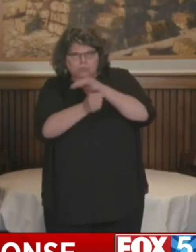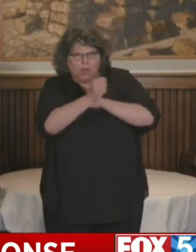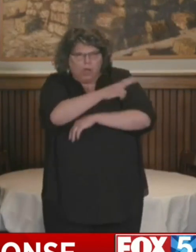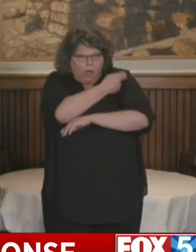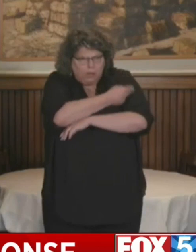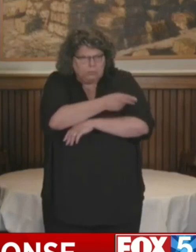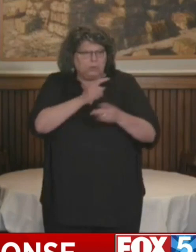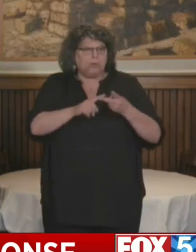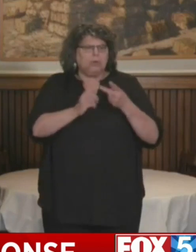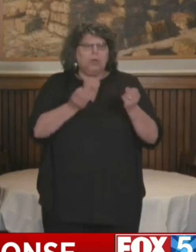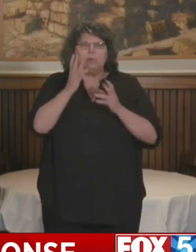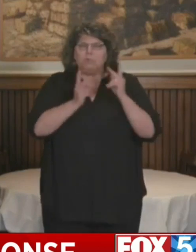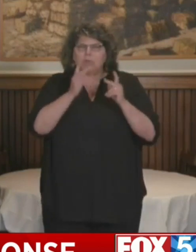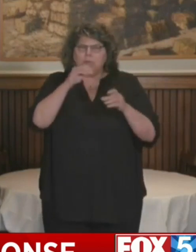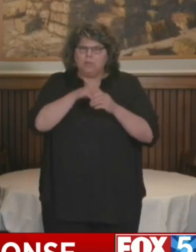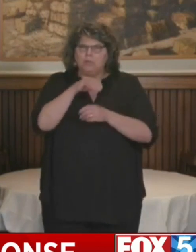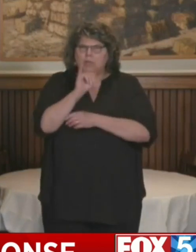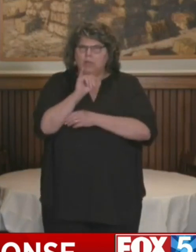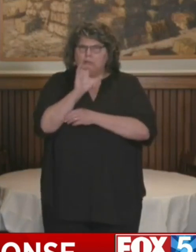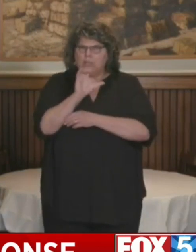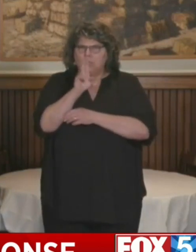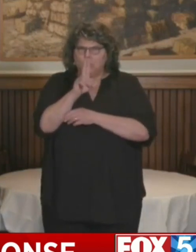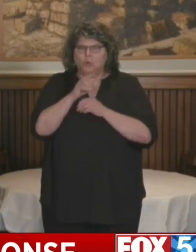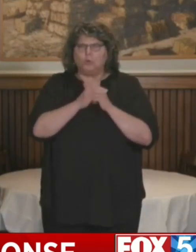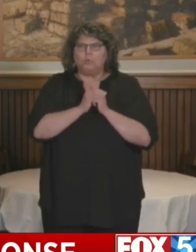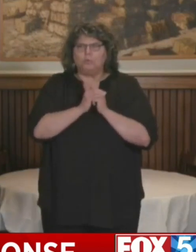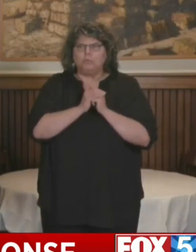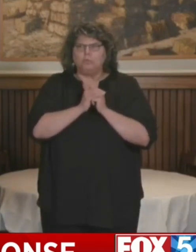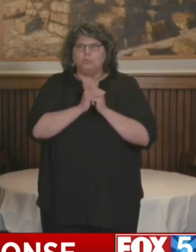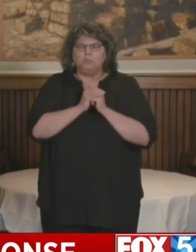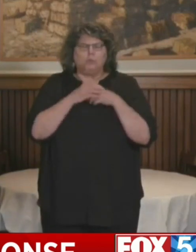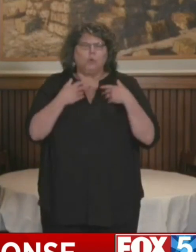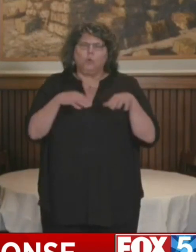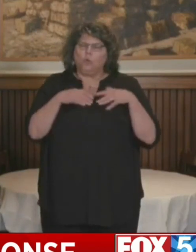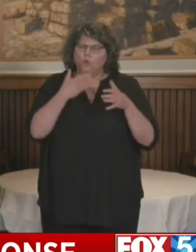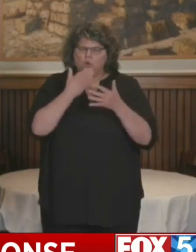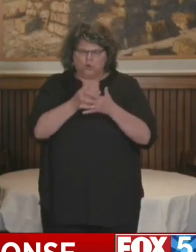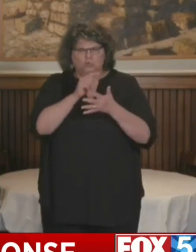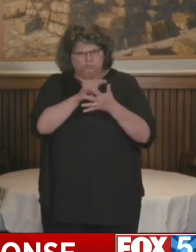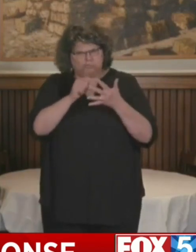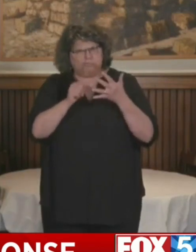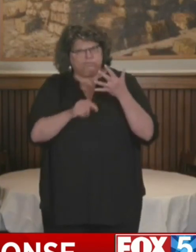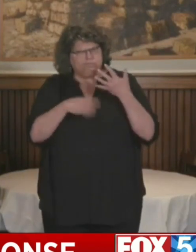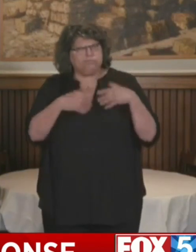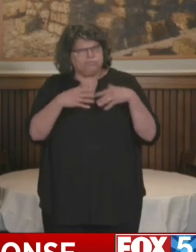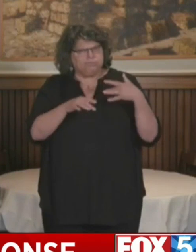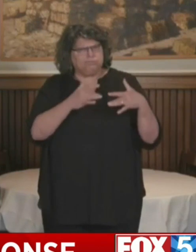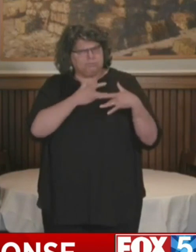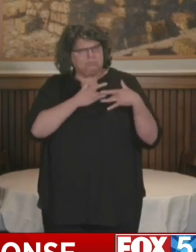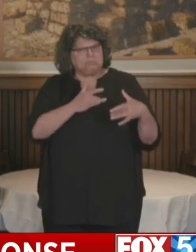SEEN A SIGNIFICANT. STEADY RATE OF DECLINE OVER A LONG PERIOD OF TIME IN THE NUMBER OF PEOPLE HOSPITALIZED. AND IN